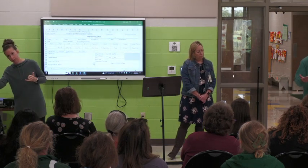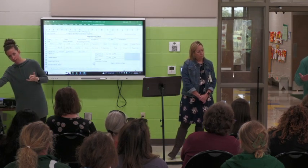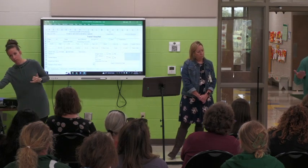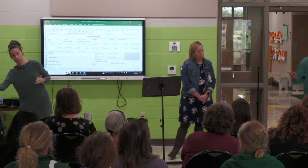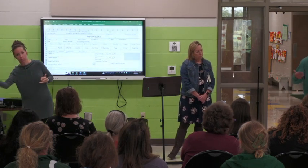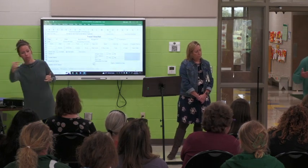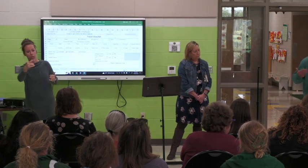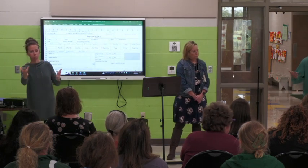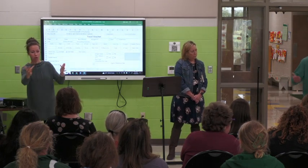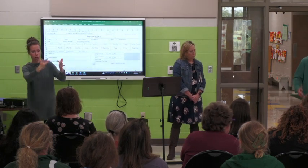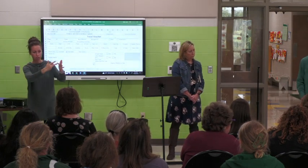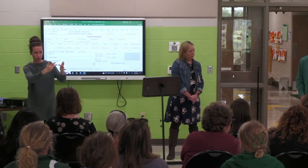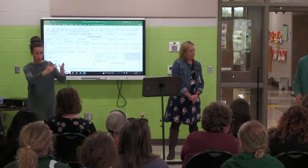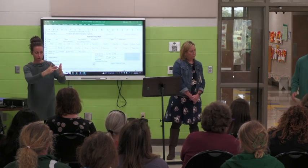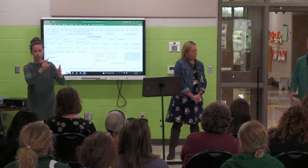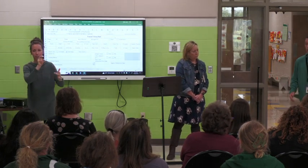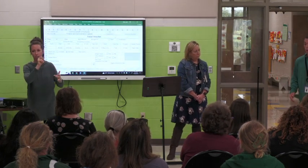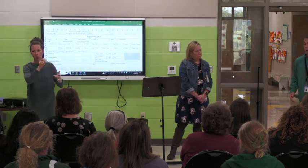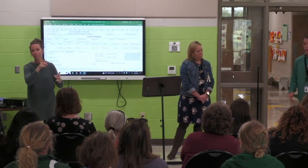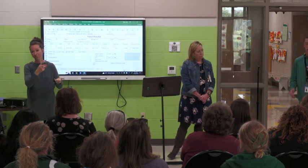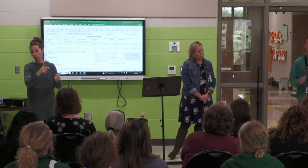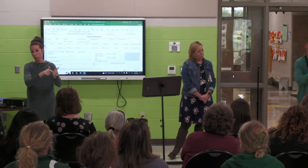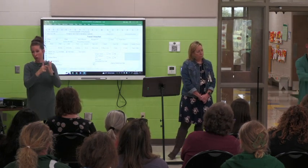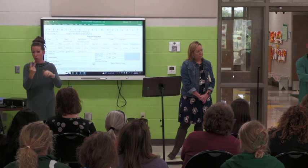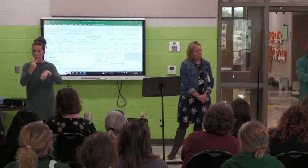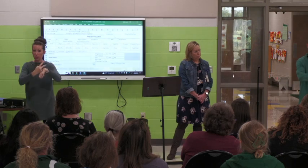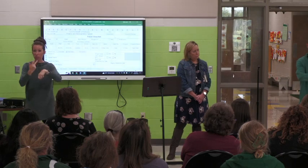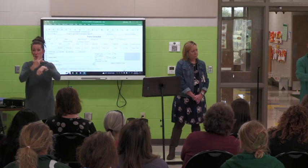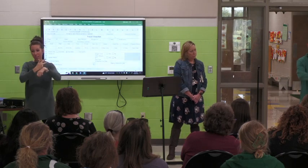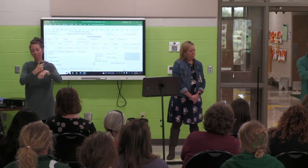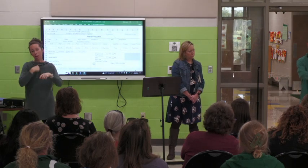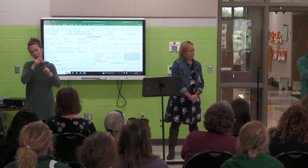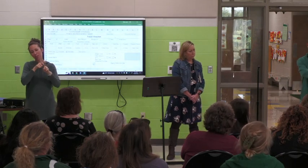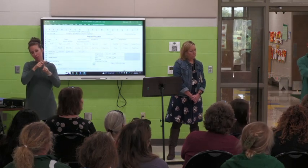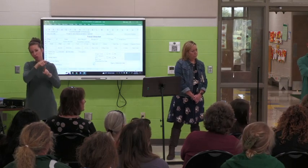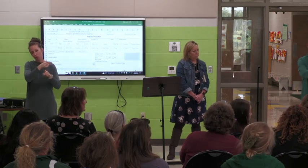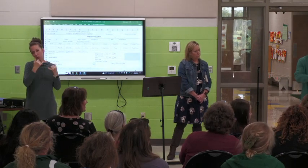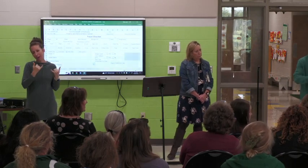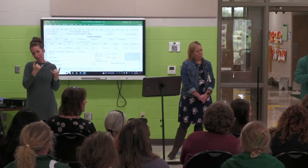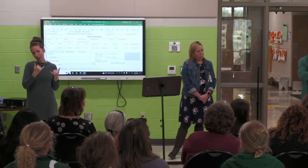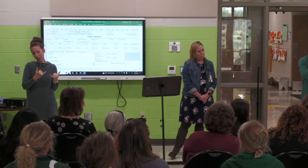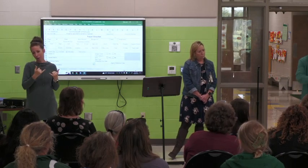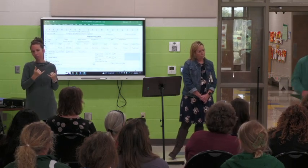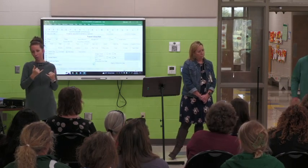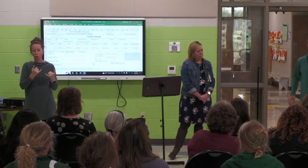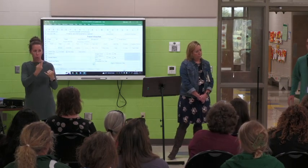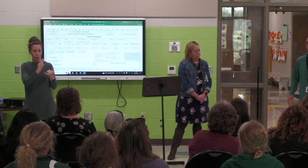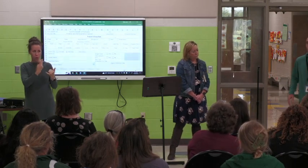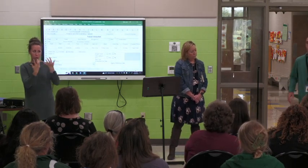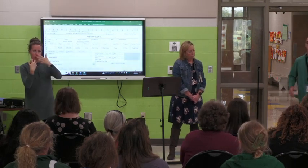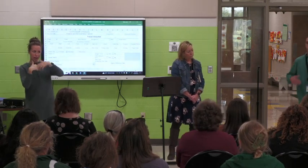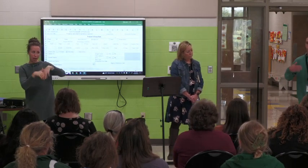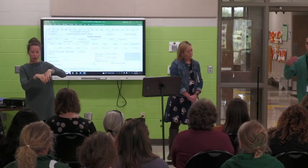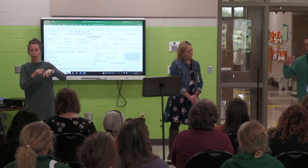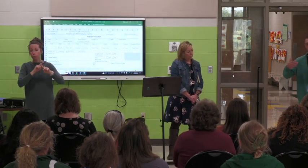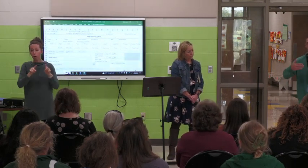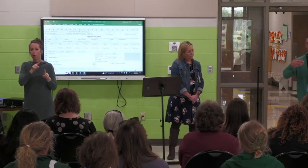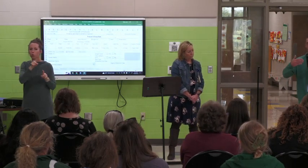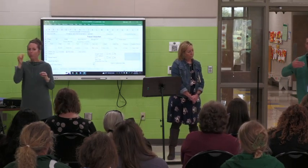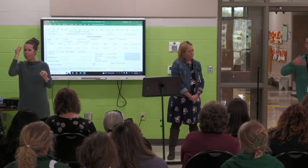through a couple two to three extra days there and I'm picking on her right now because we're we're getting worked out so I'm picking on her got it I want you all just to think about how